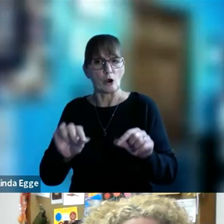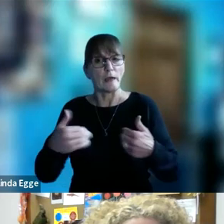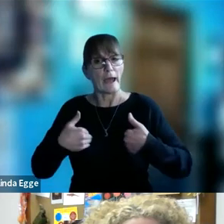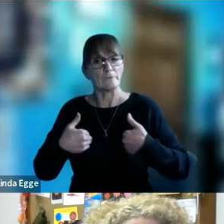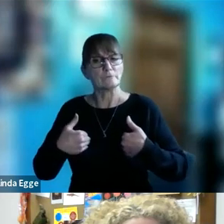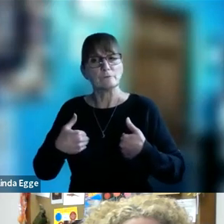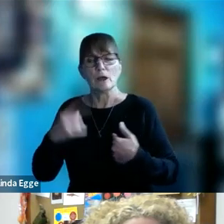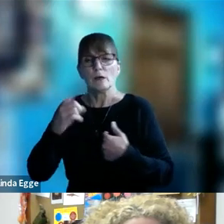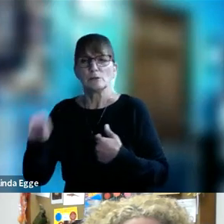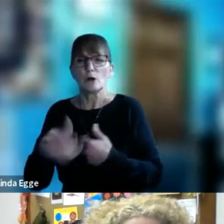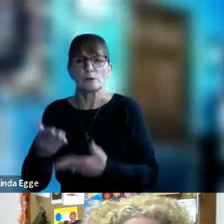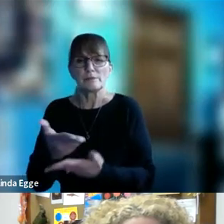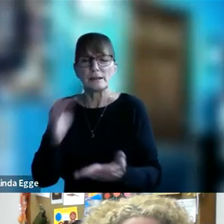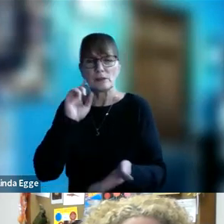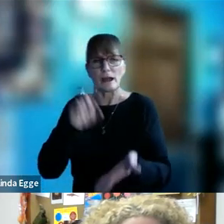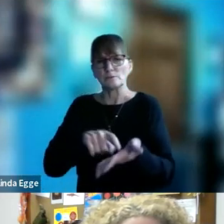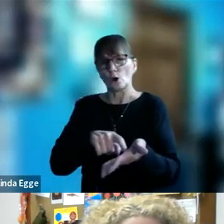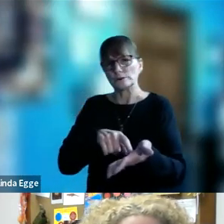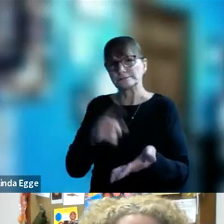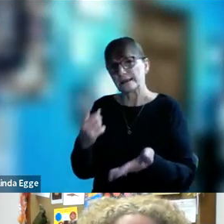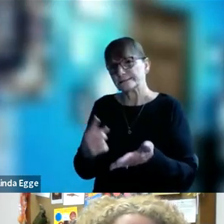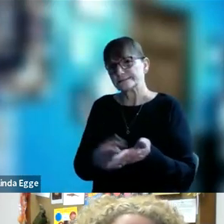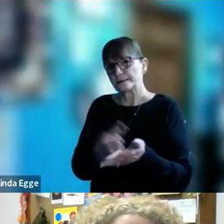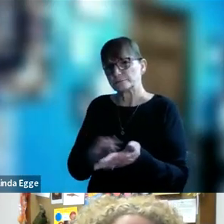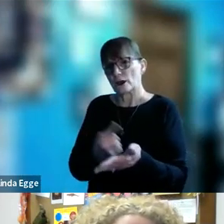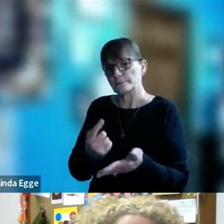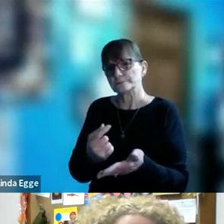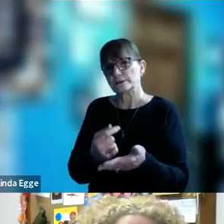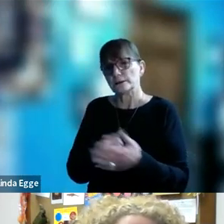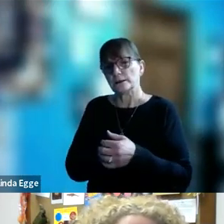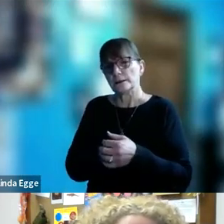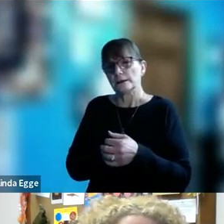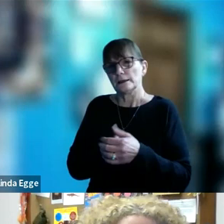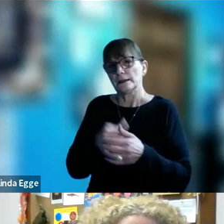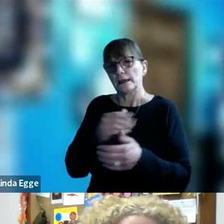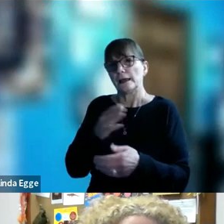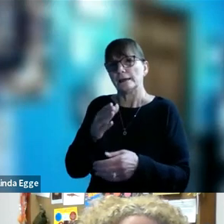The only thing that I've seen sometimes, but it's never just been a straight up denial